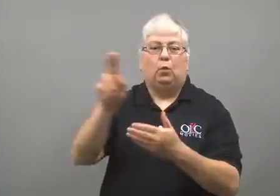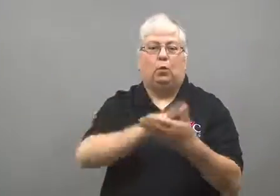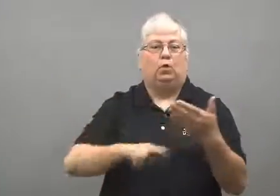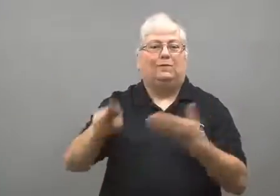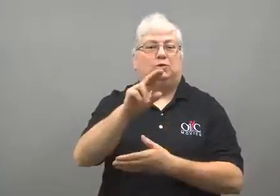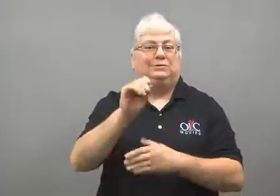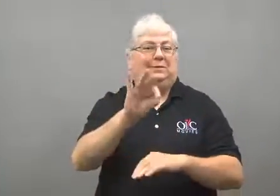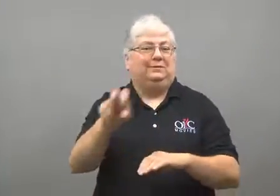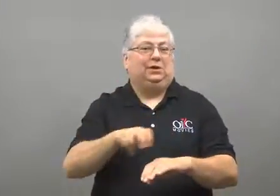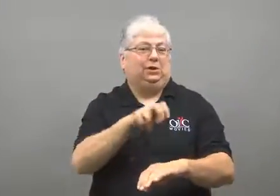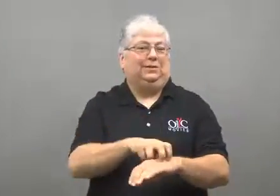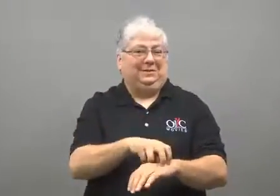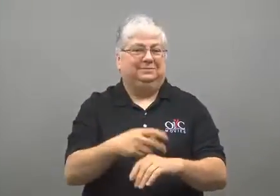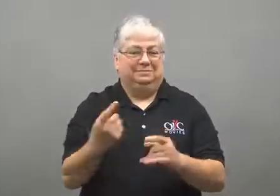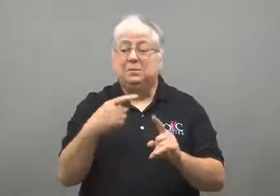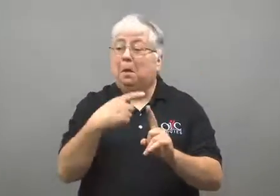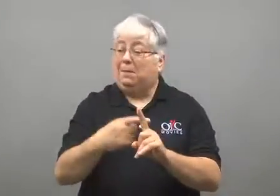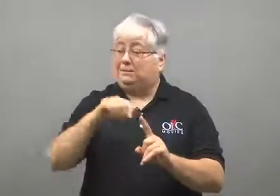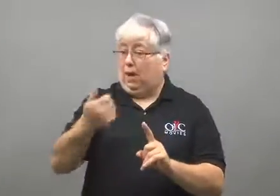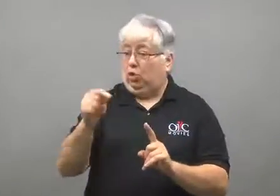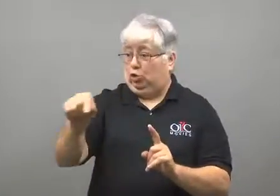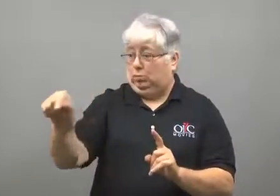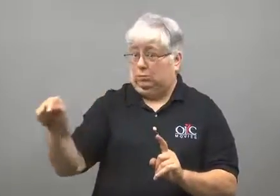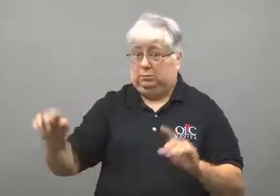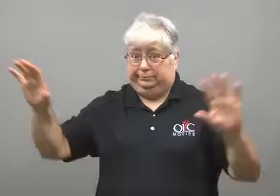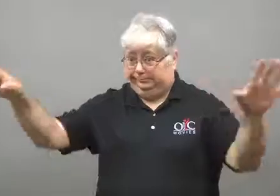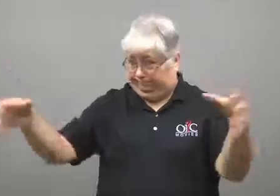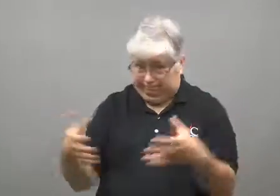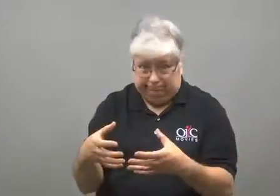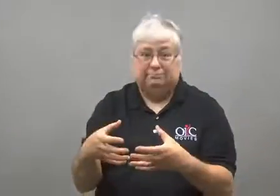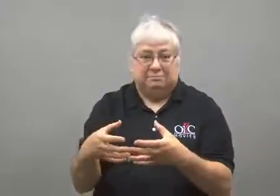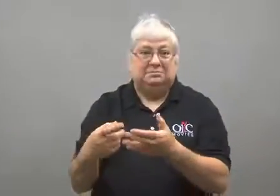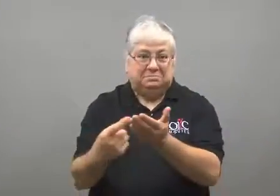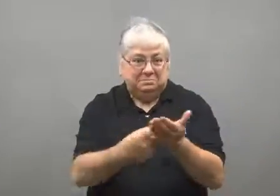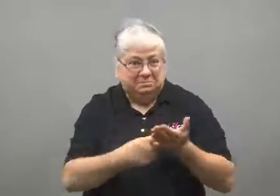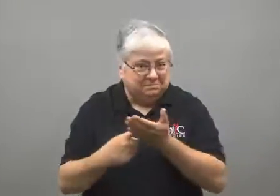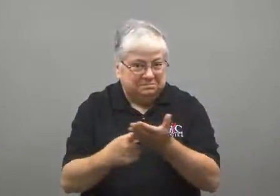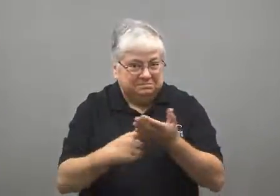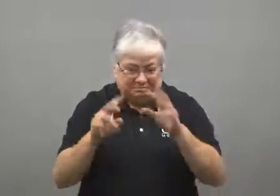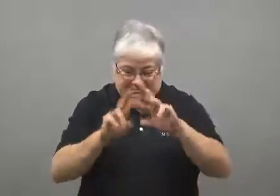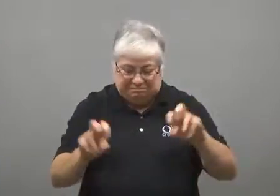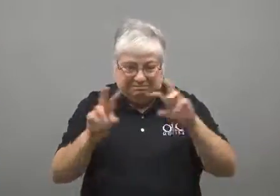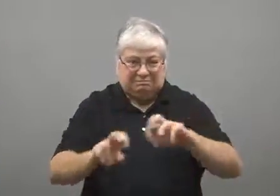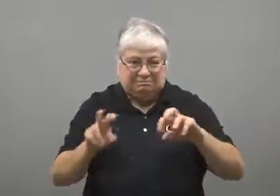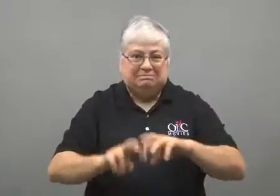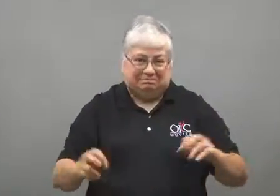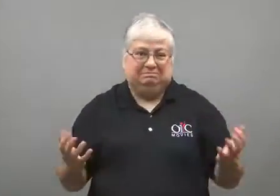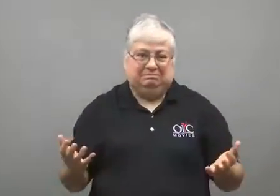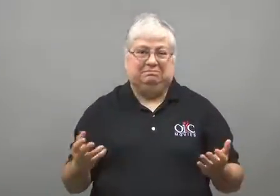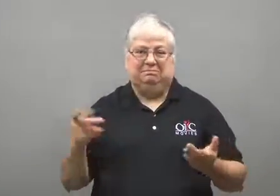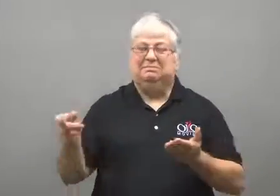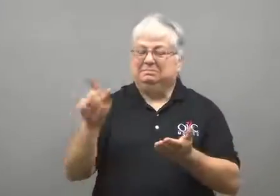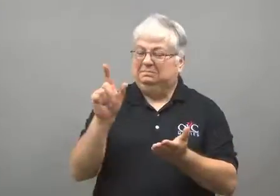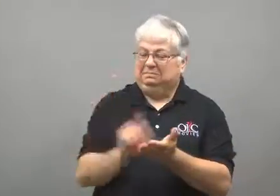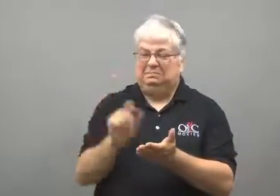the University of Ireland, along with some other researchers,